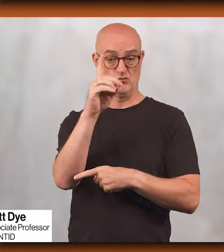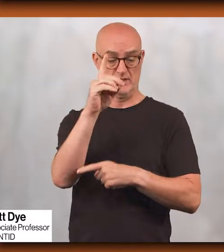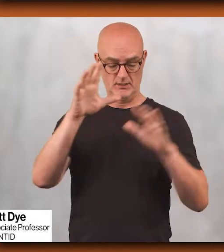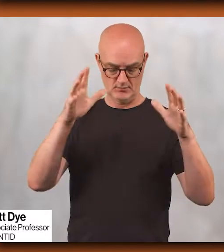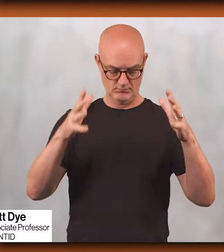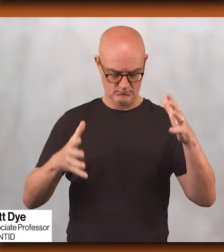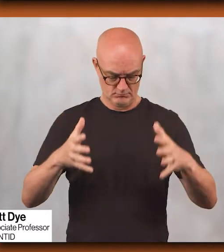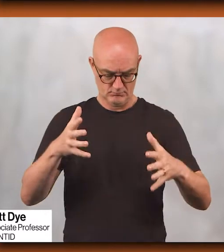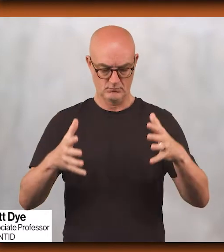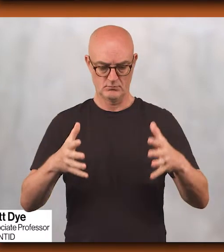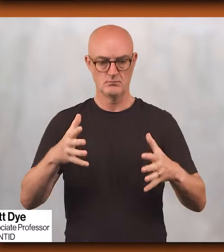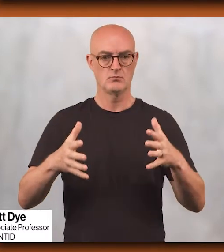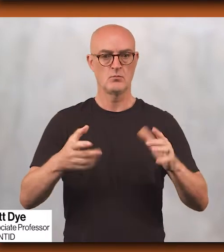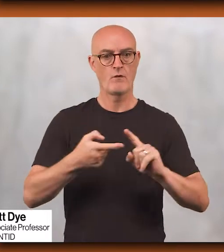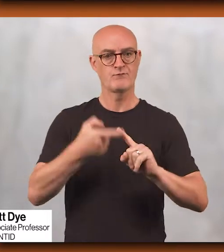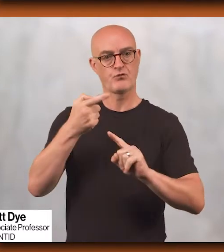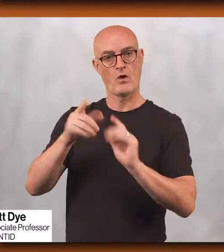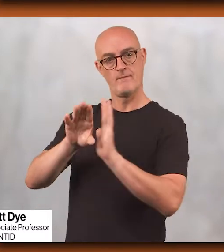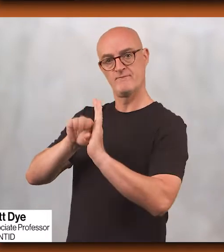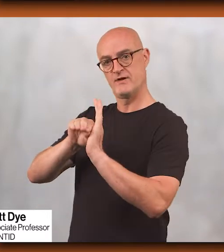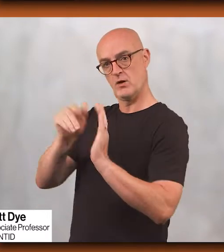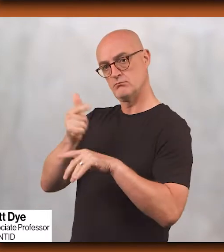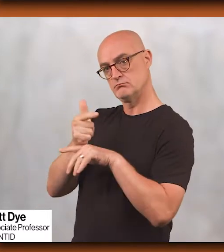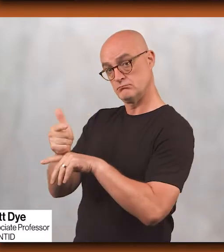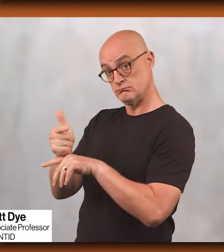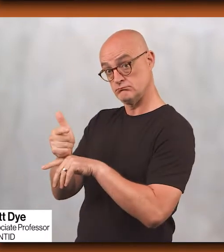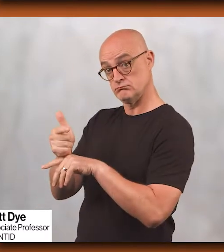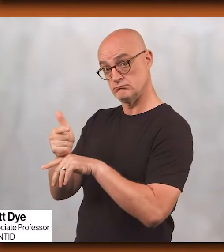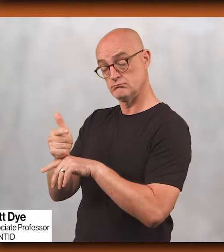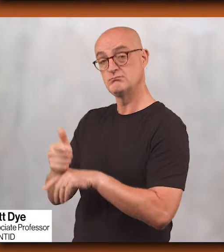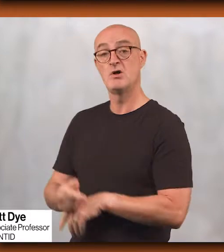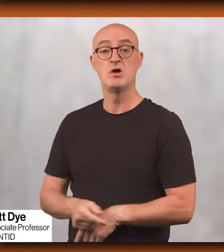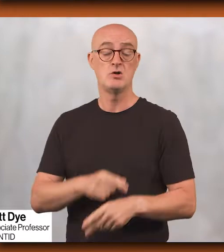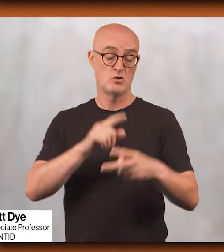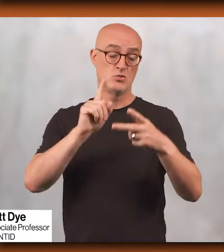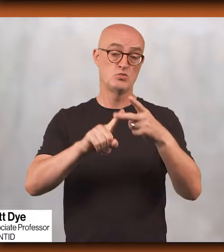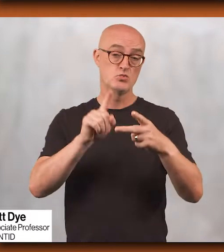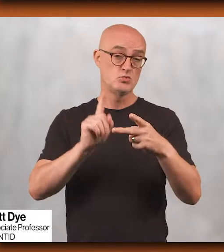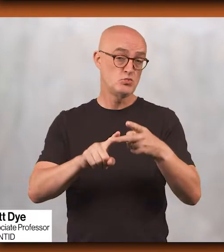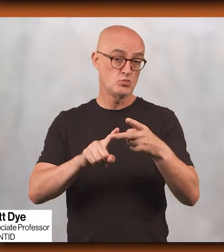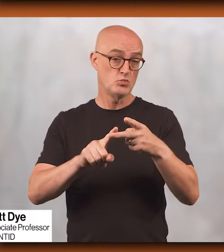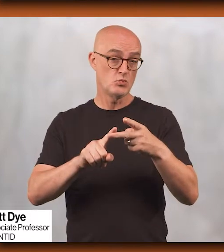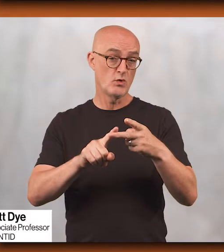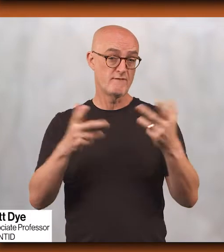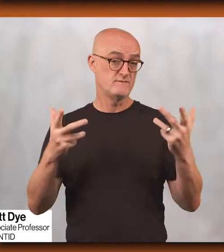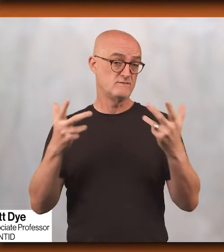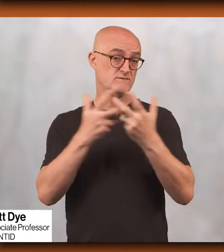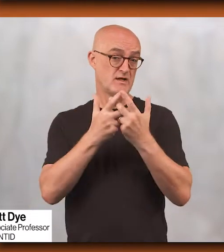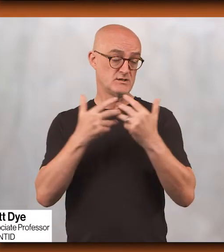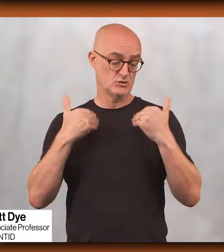and, two, fits a realistic, 3D body model to those 3D pose.